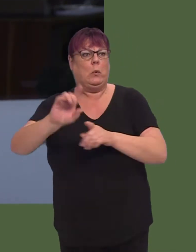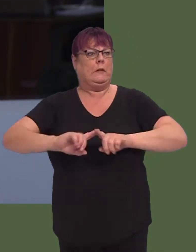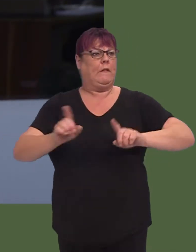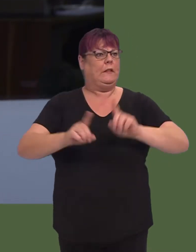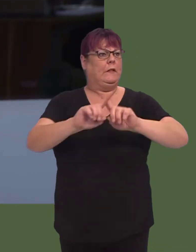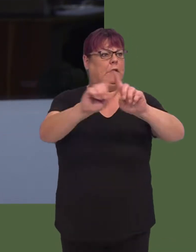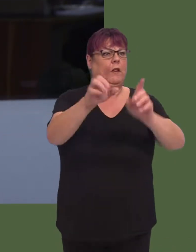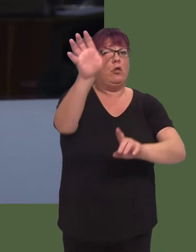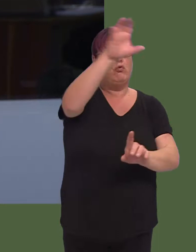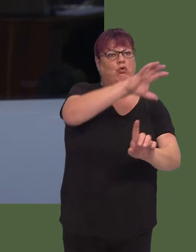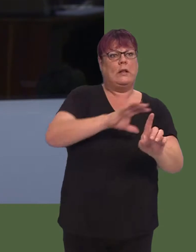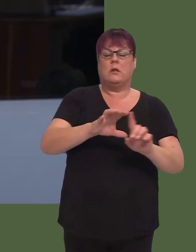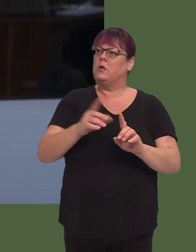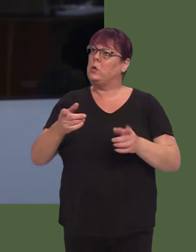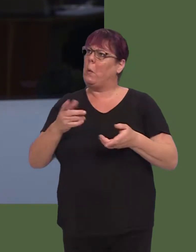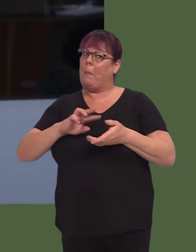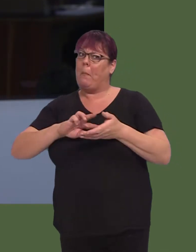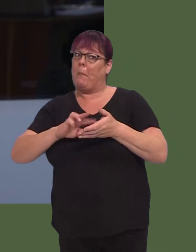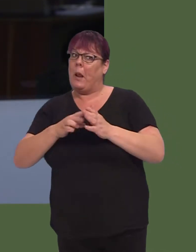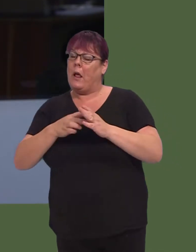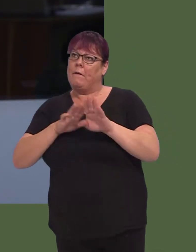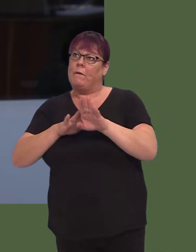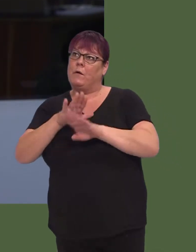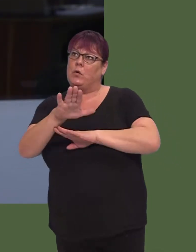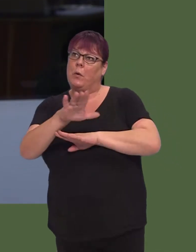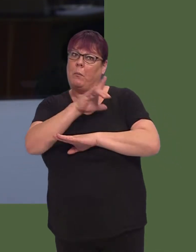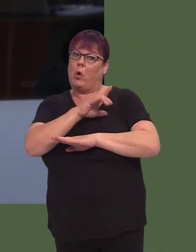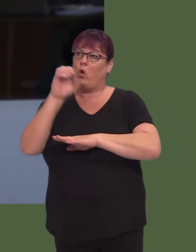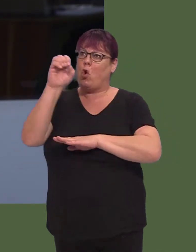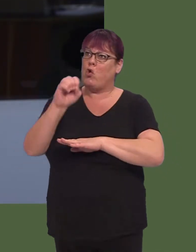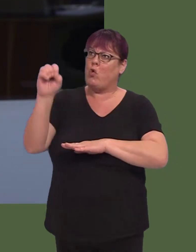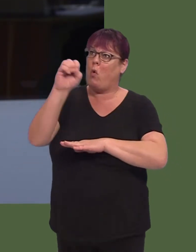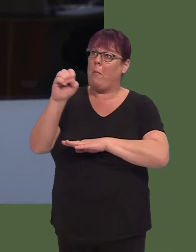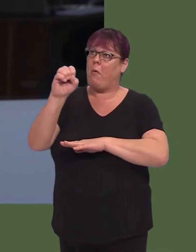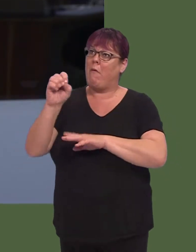you take to take advantage of the trading opportunities presented by Brexit?